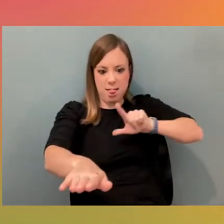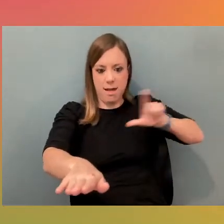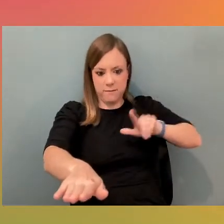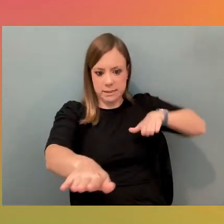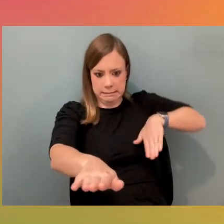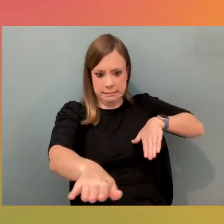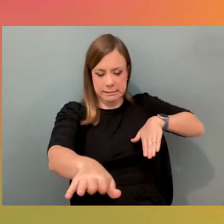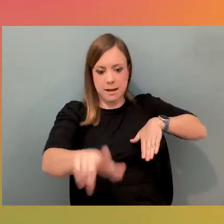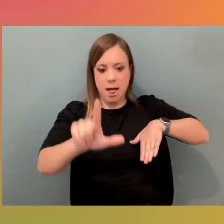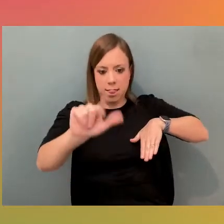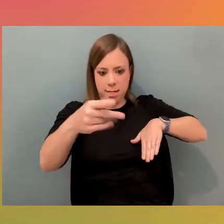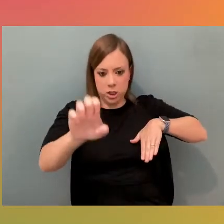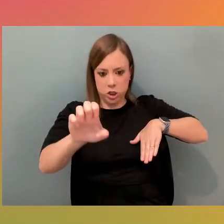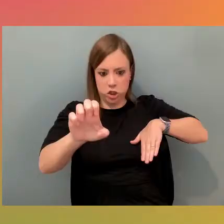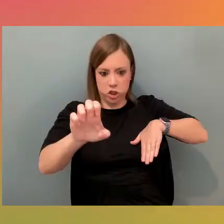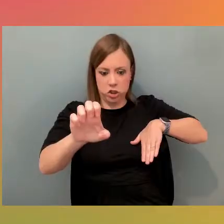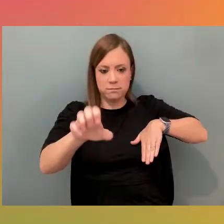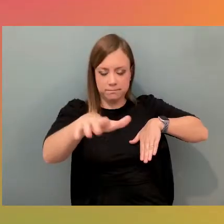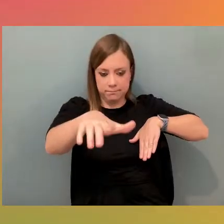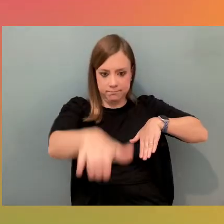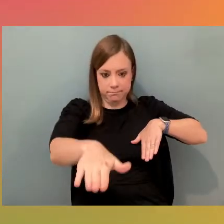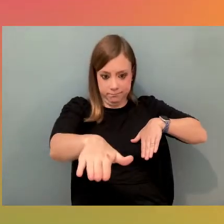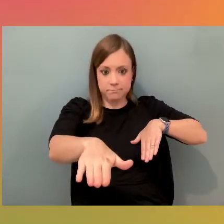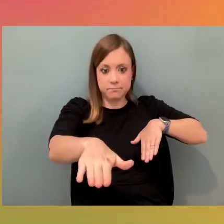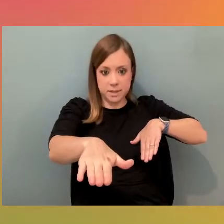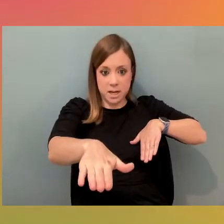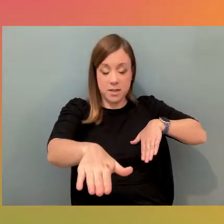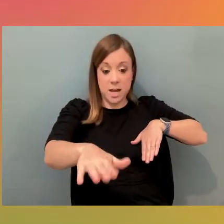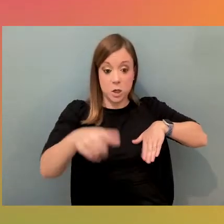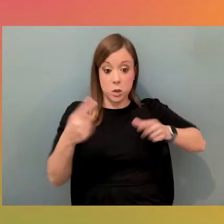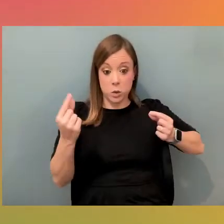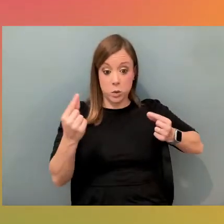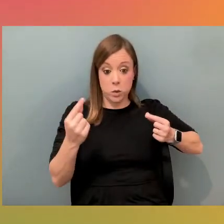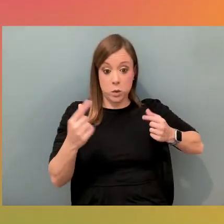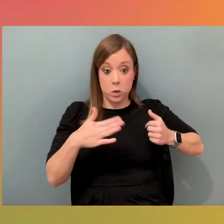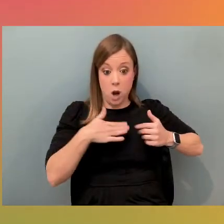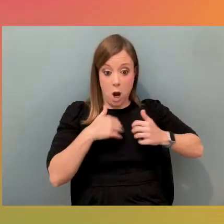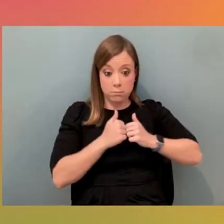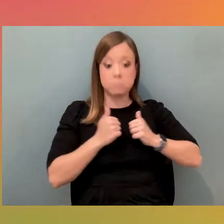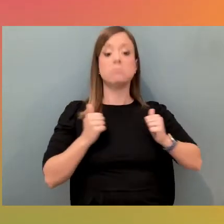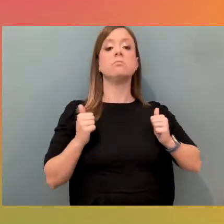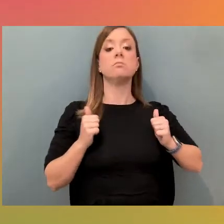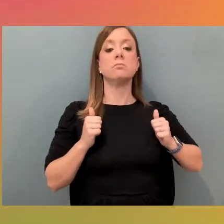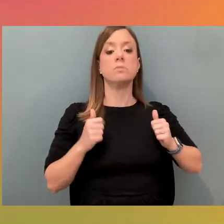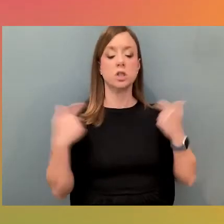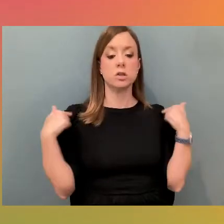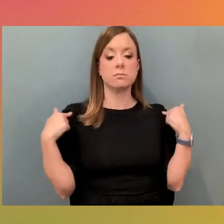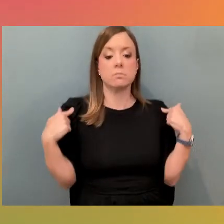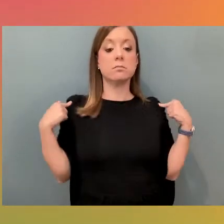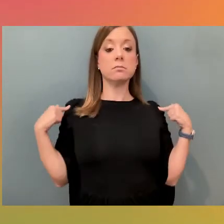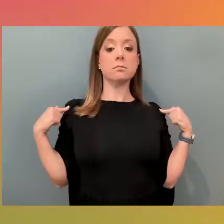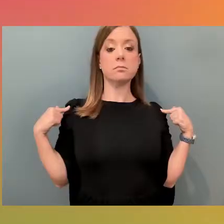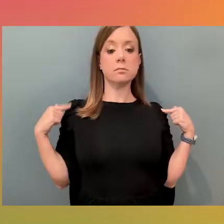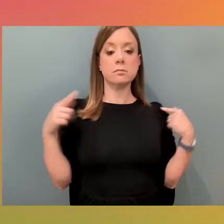YOUR FOOT FORWARD INTO A LUNG. YOU CAN KEEP YOUR FINGERTIPS ON THE GROUND AS YOU INHALE, JUST OPEN THE HEART FORWARD.